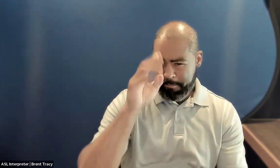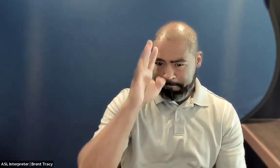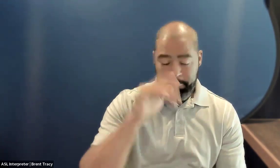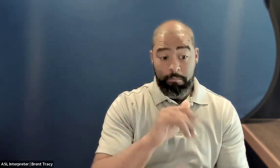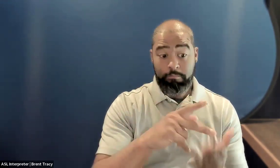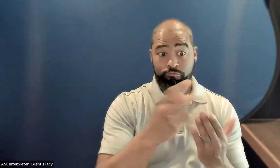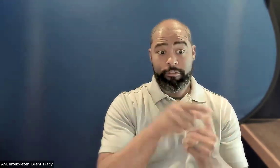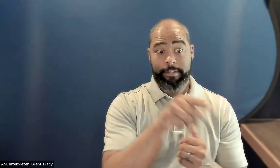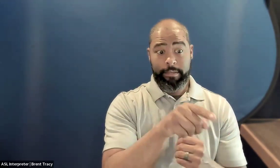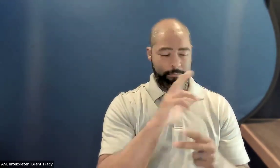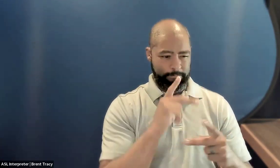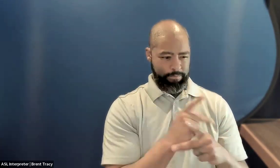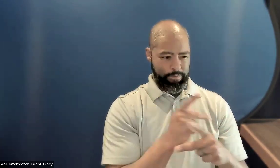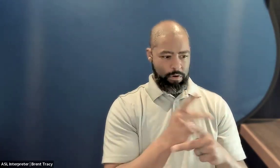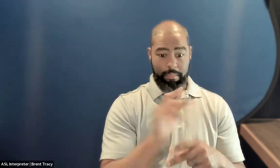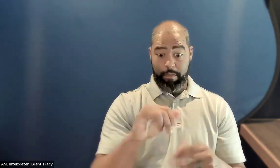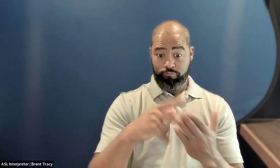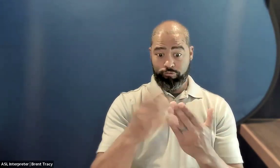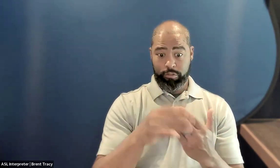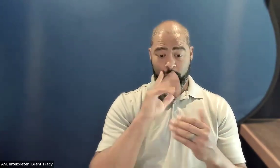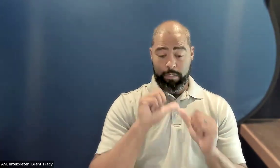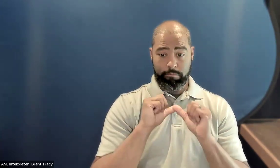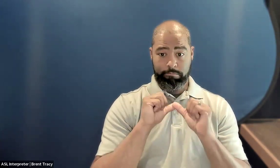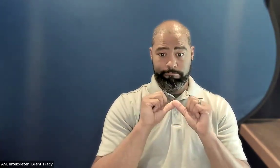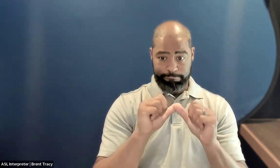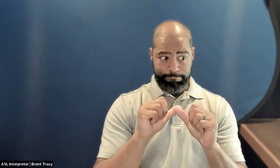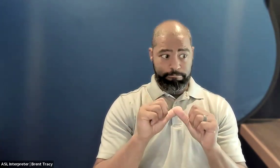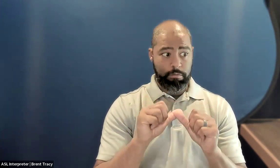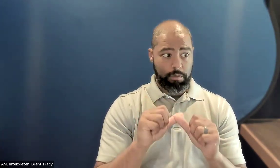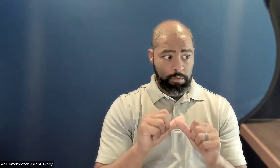function in 2070 sea level rise and storm surge conditions.